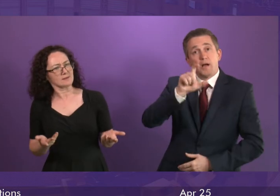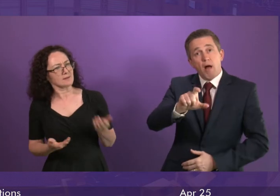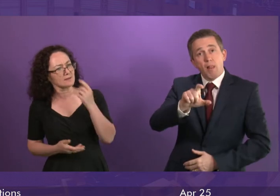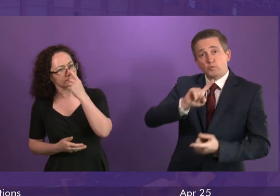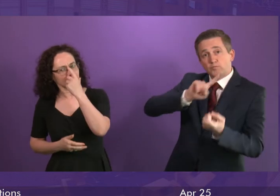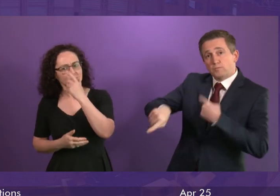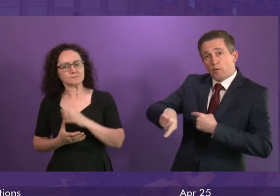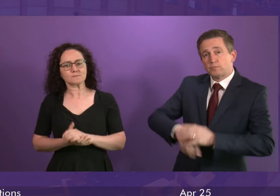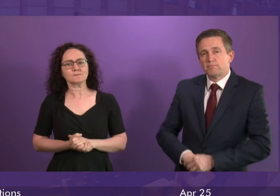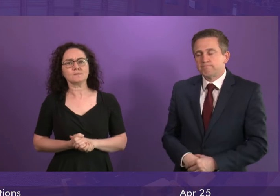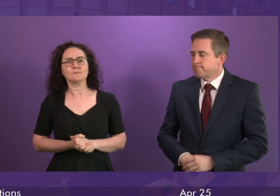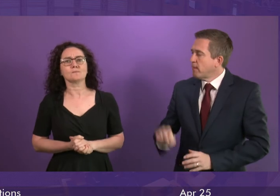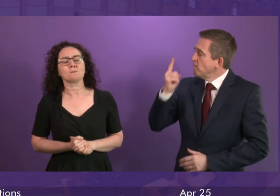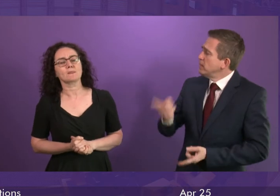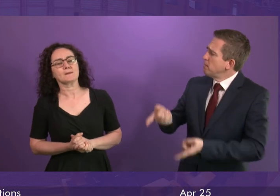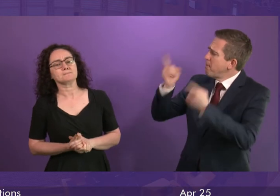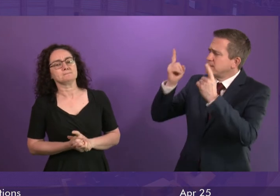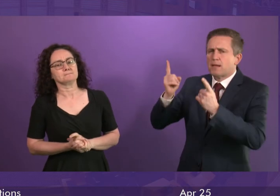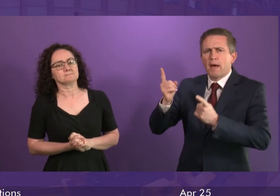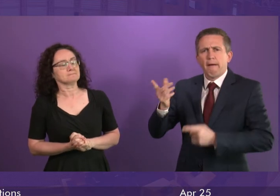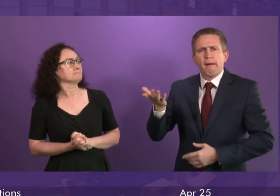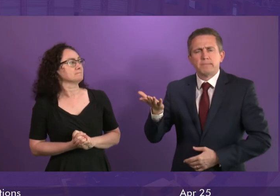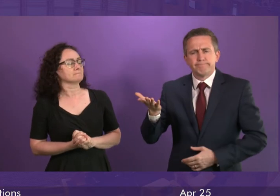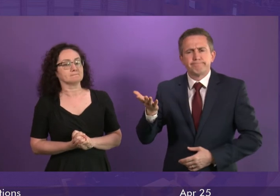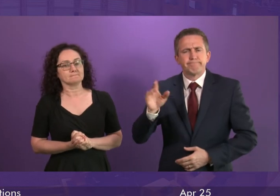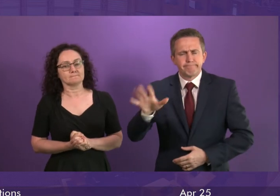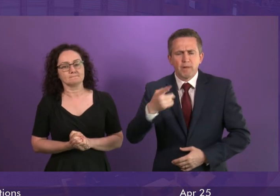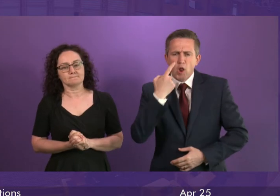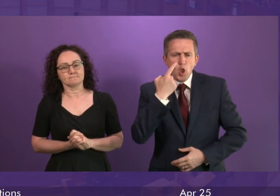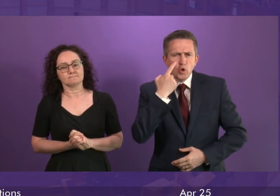Jackson Carlaw: What matters is the breadth as well as the